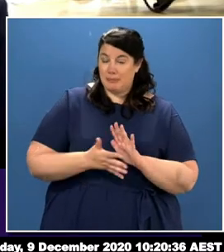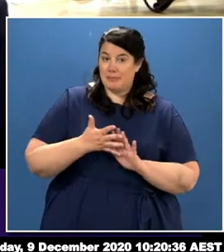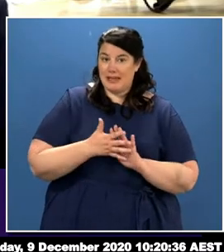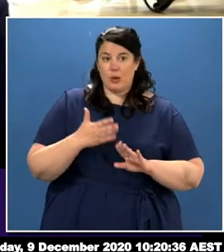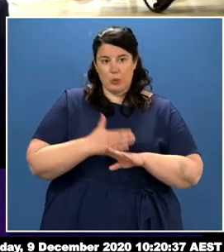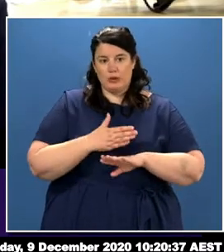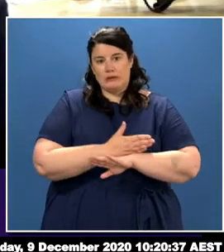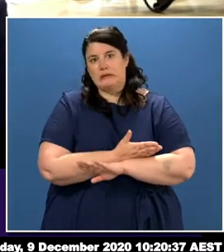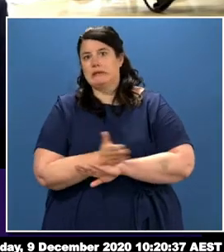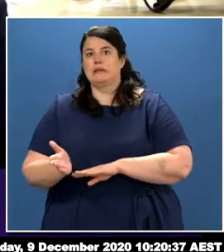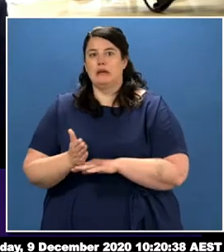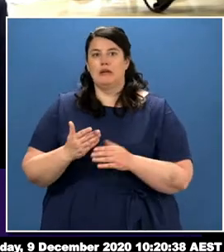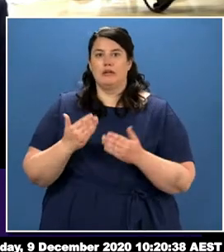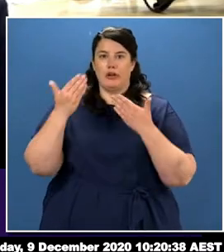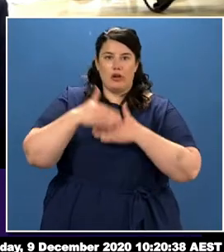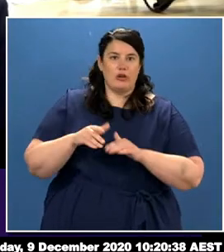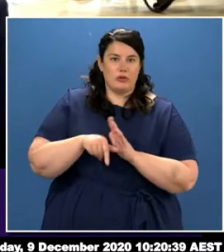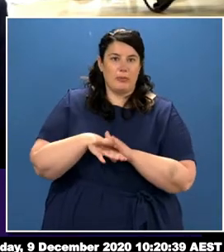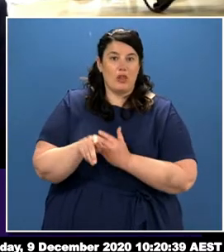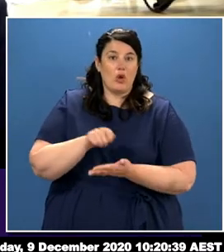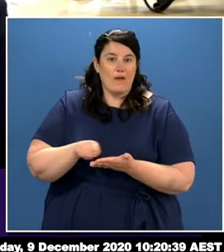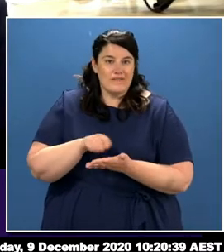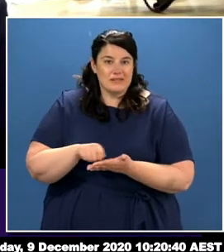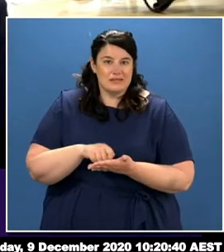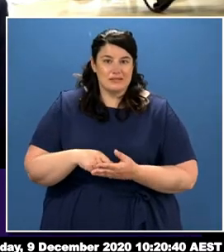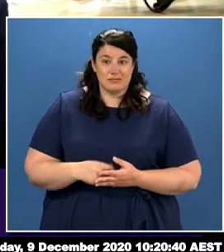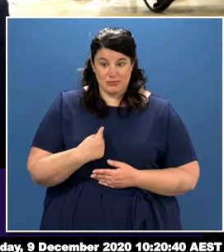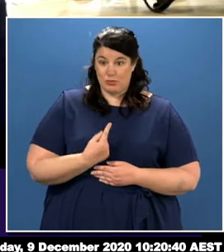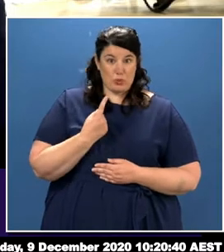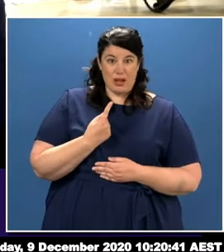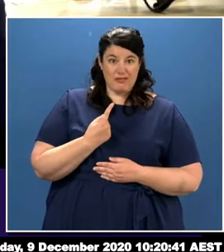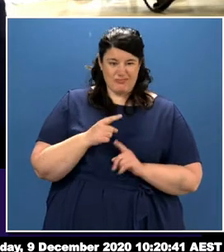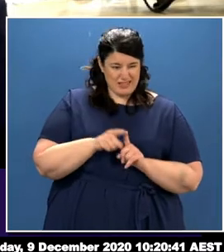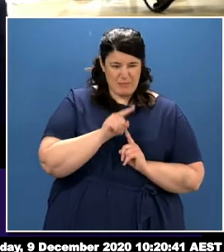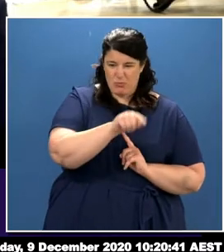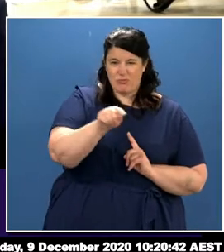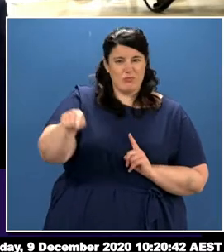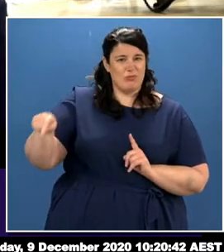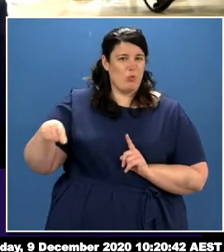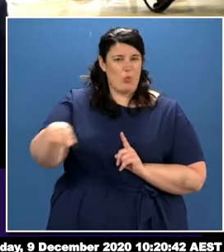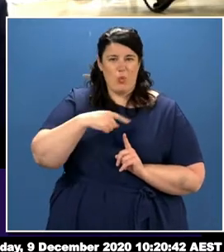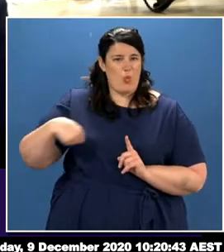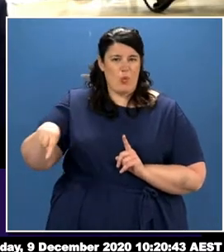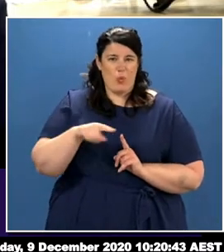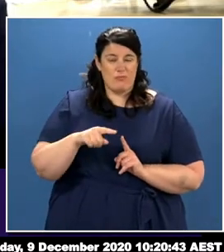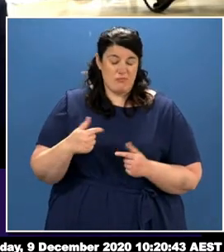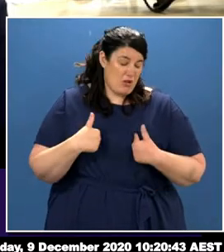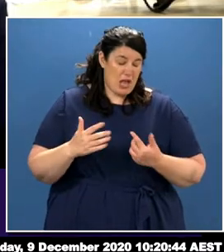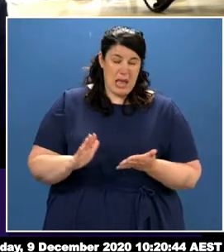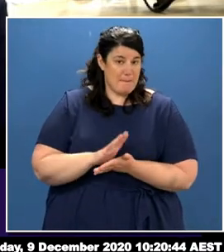night here or there. But, you know, I wasn't --- it wasn't just me. I was there with the other people working and I was happy to, you know,